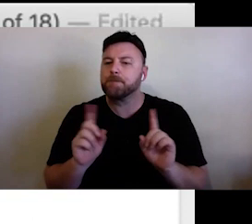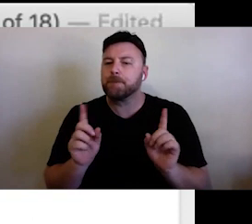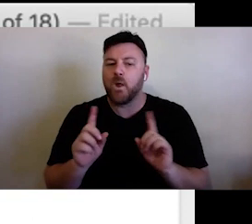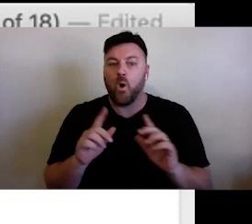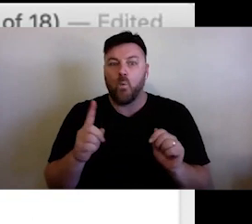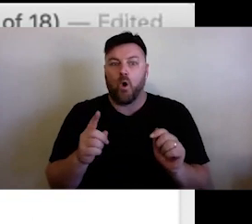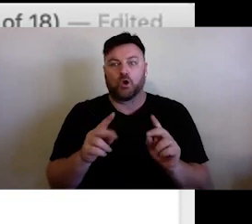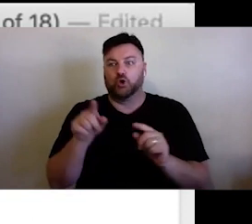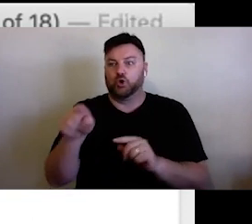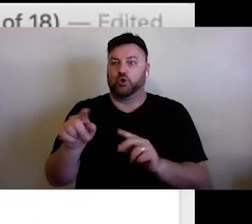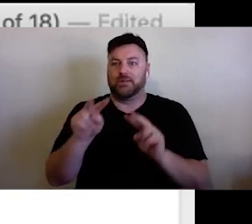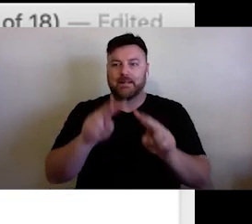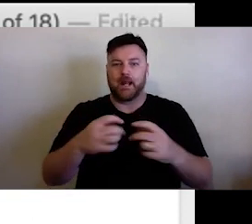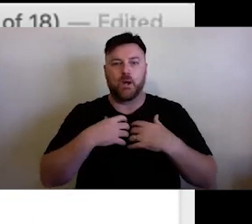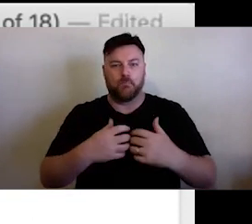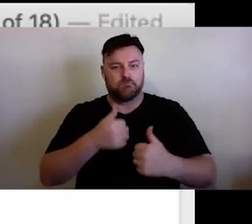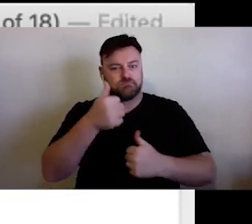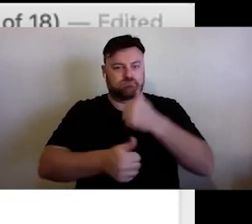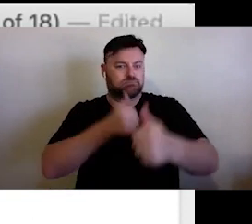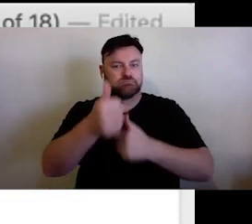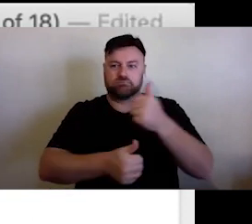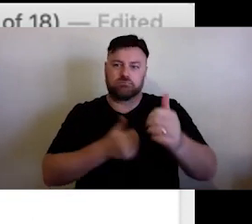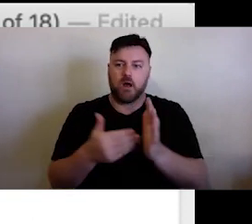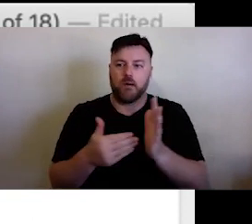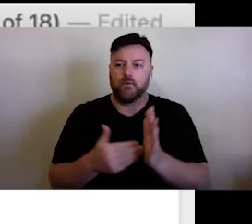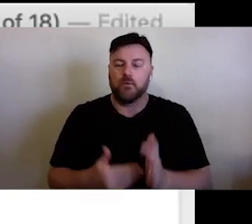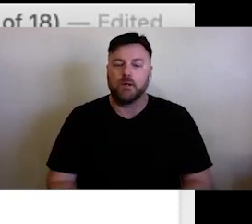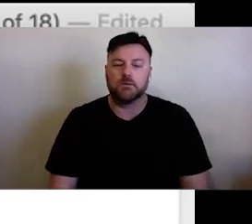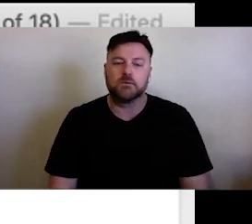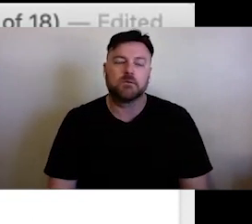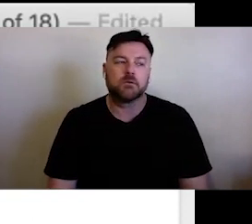areas. What are the success factors or what's going on behind some of